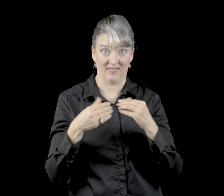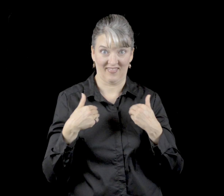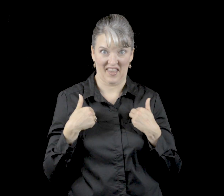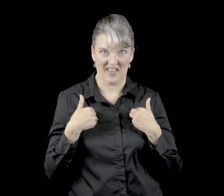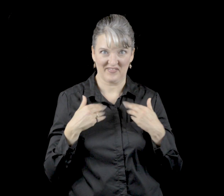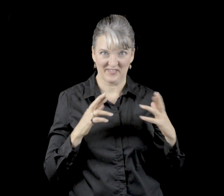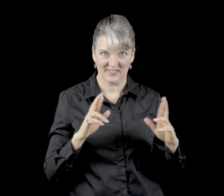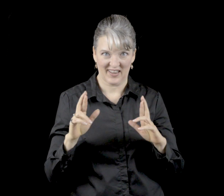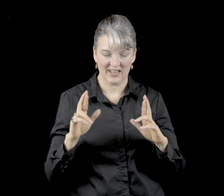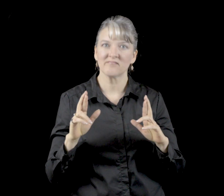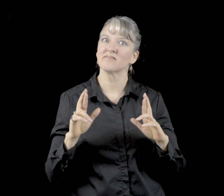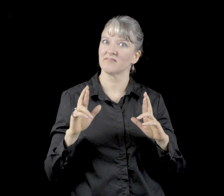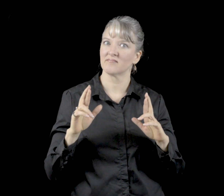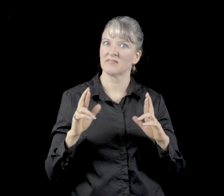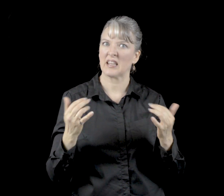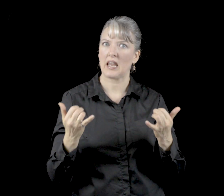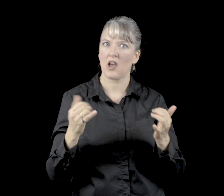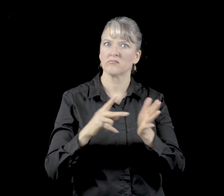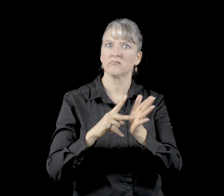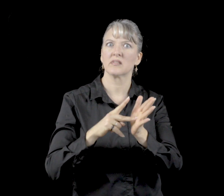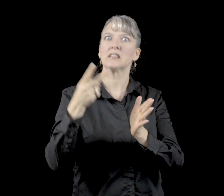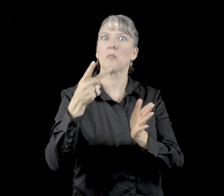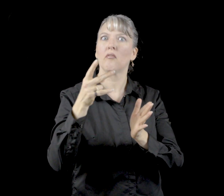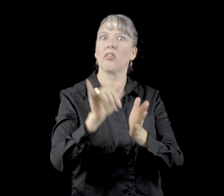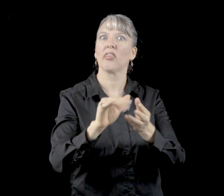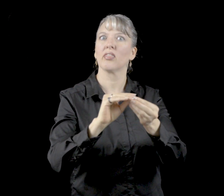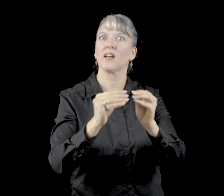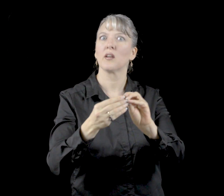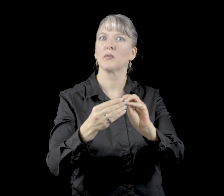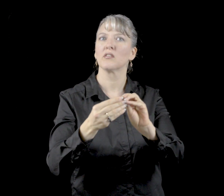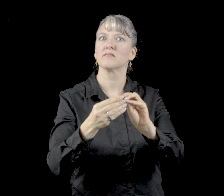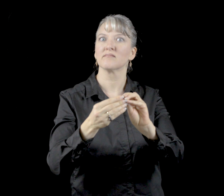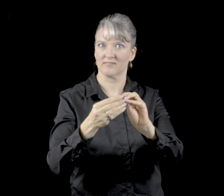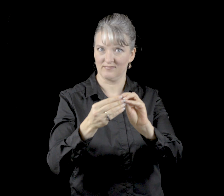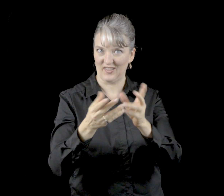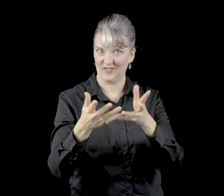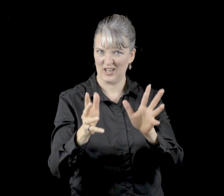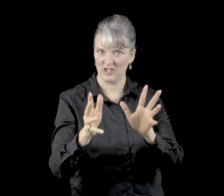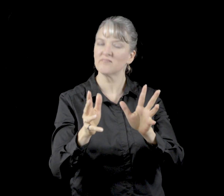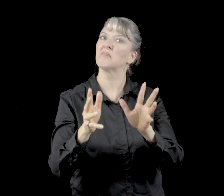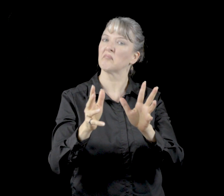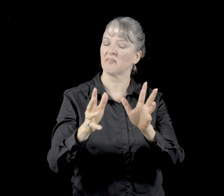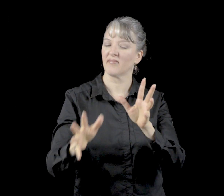Have it? Ready? Now go ahead and double that number. Done?